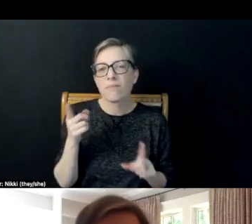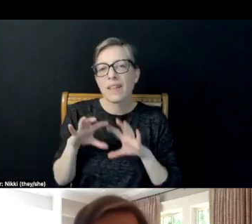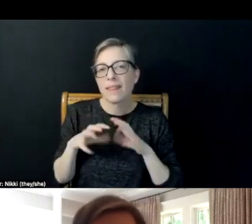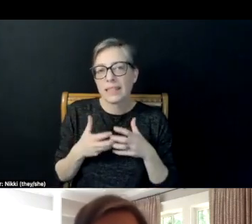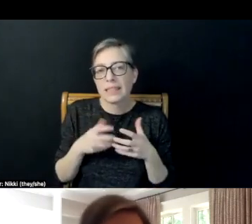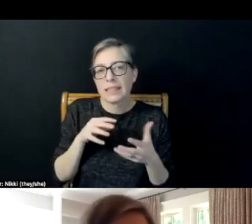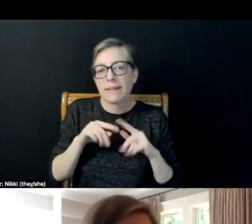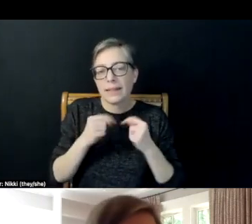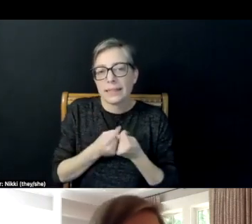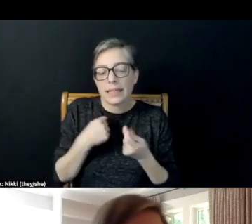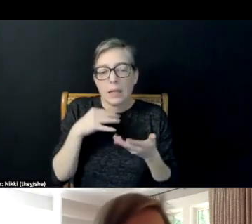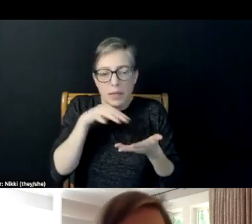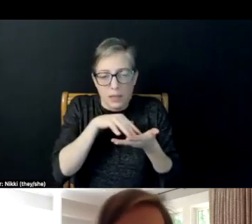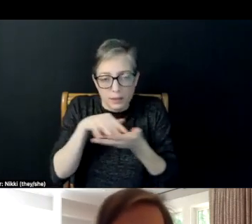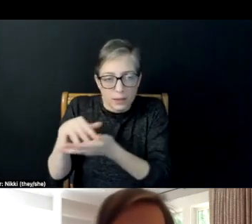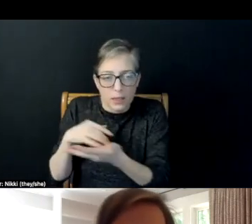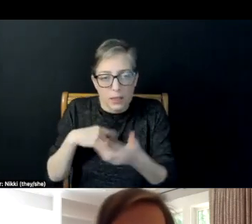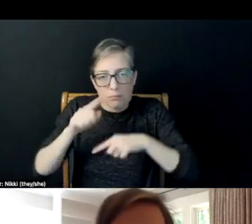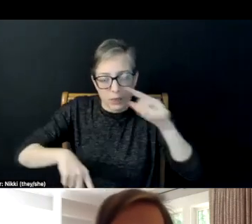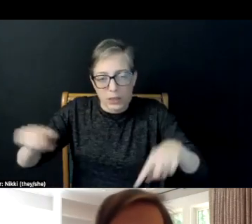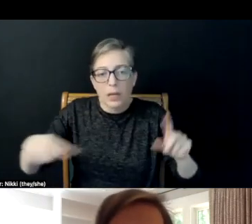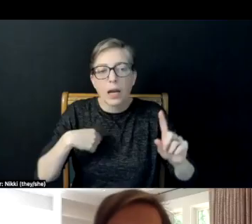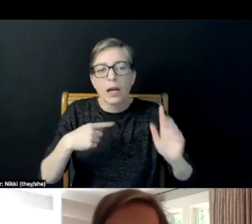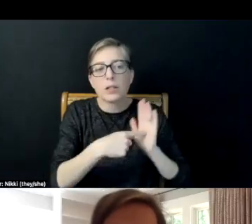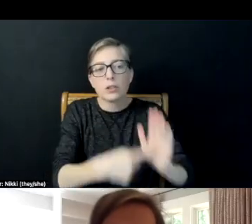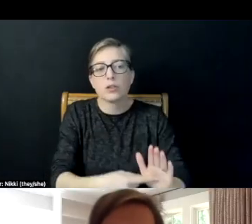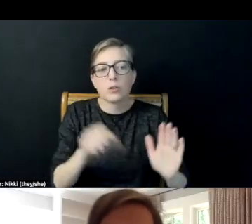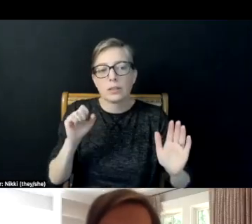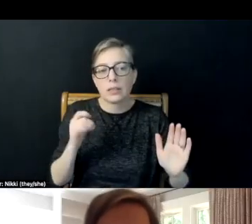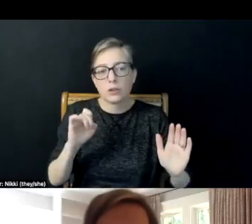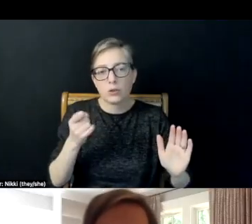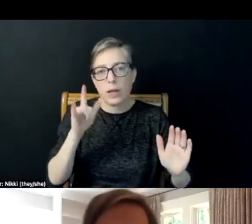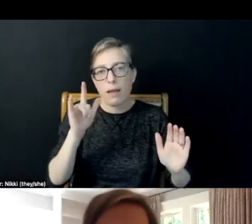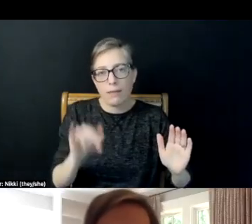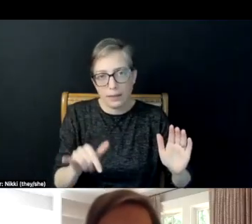but there was gender and race as well and what it shows is that the rate or